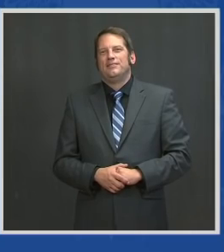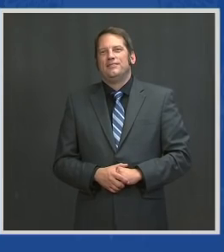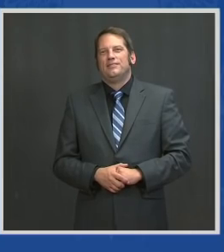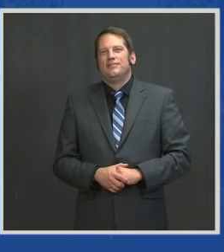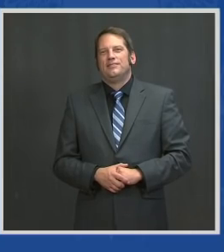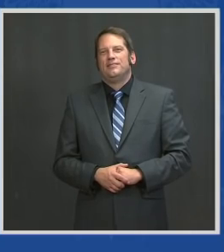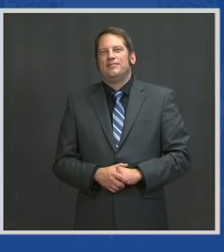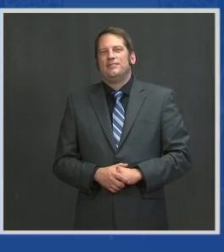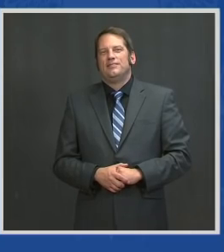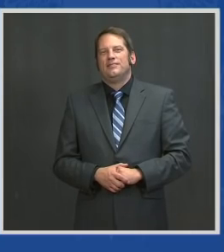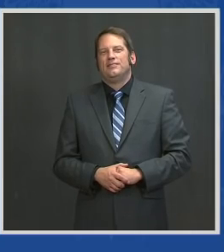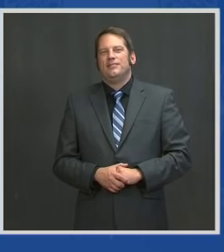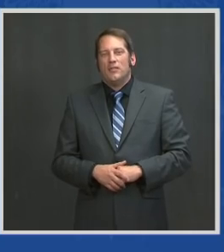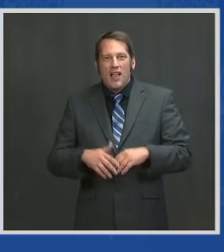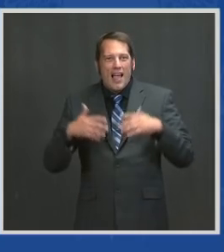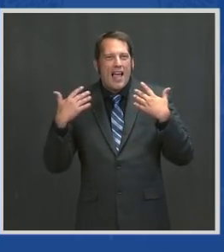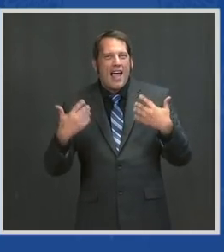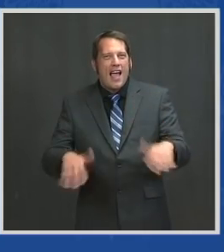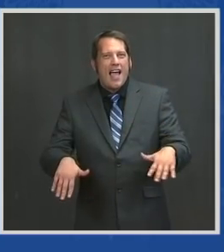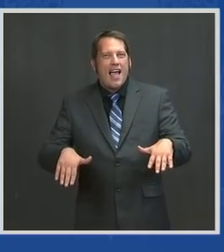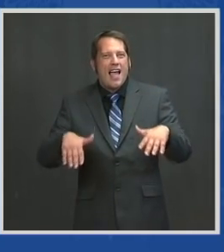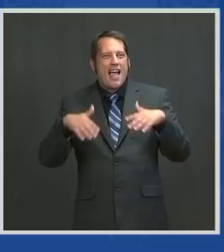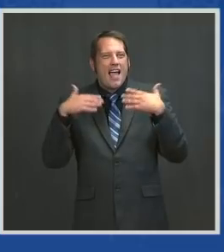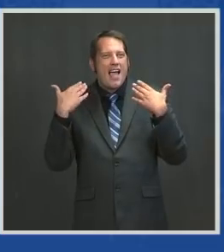The First Lady: Wow, what a warm welcome,